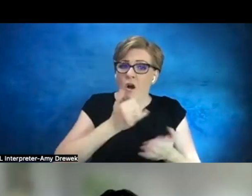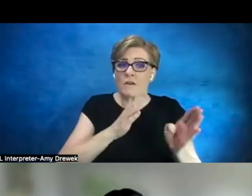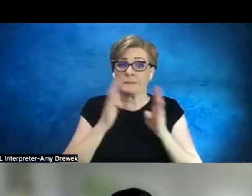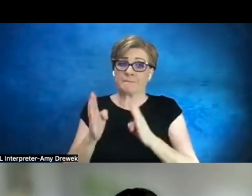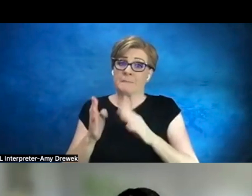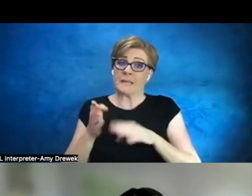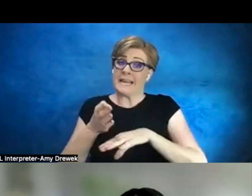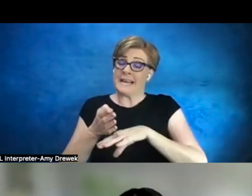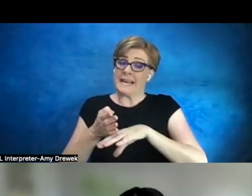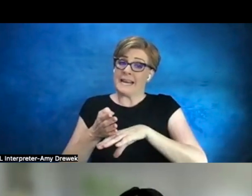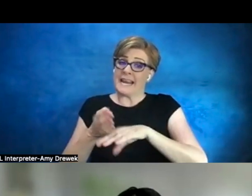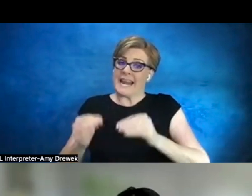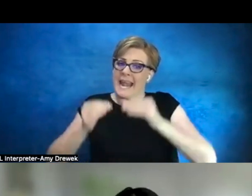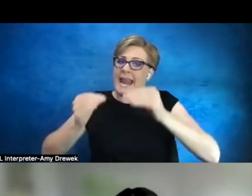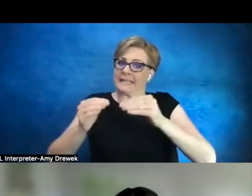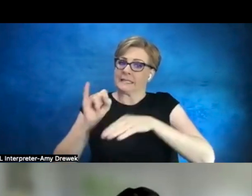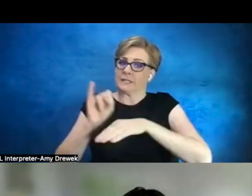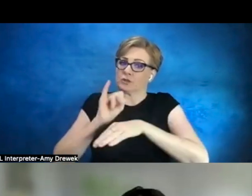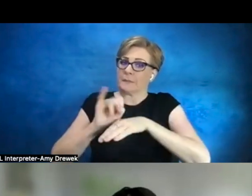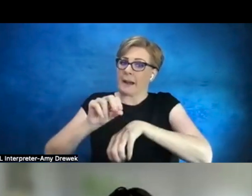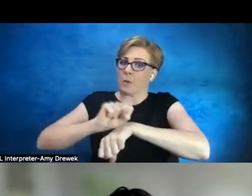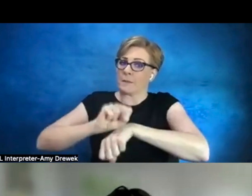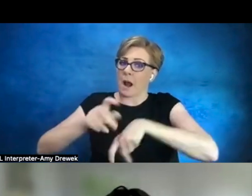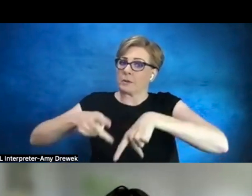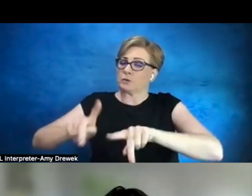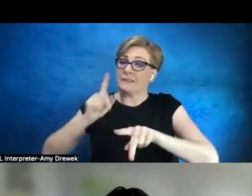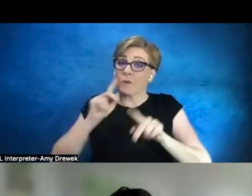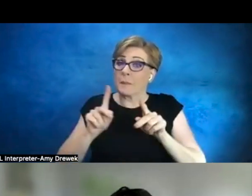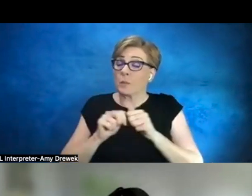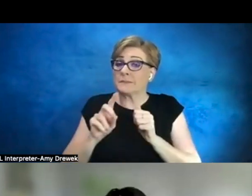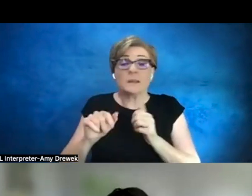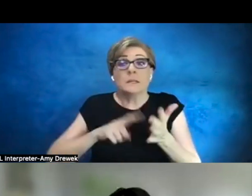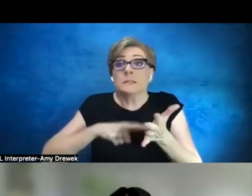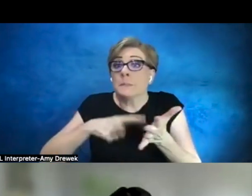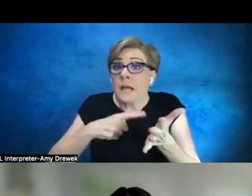And we say that because oftentimes, people can walk out of these mentorship relationships or a